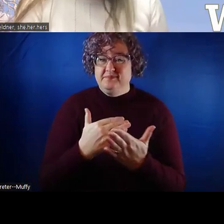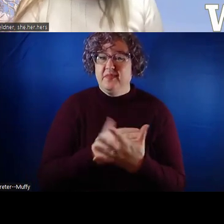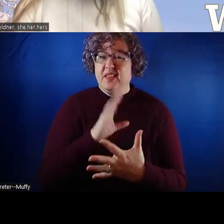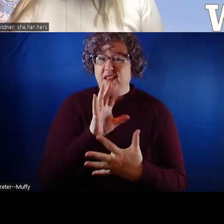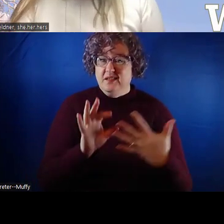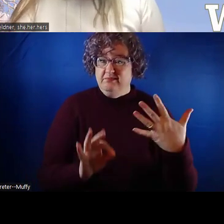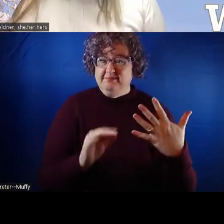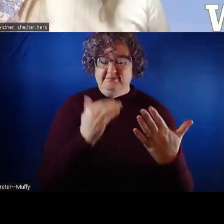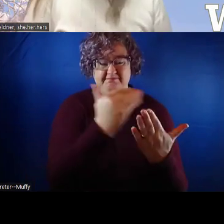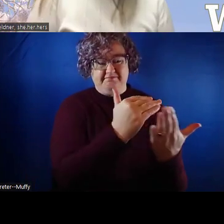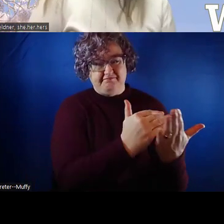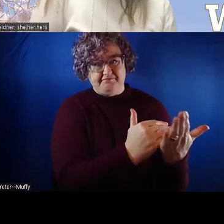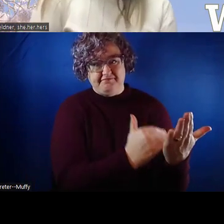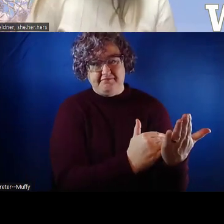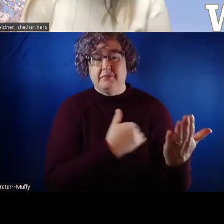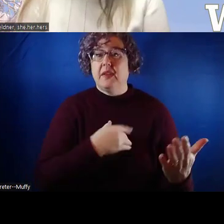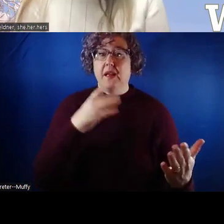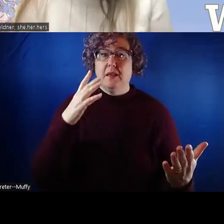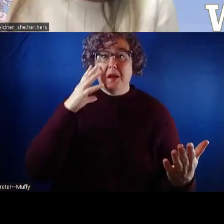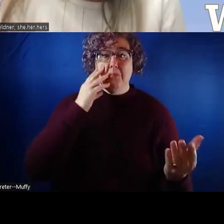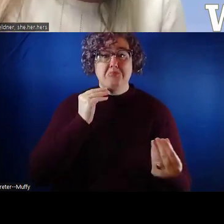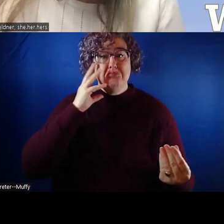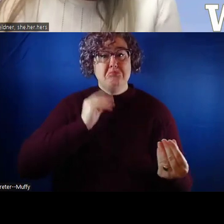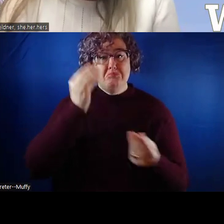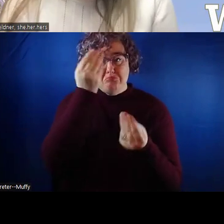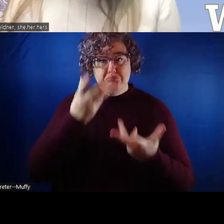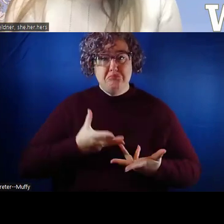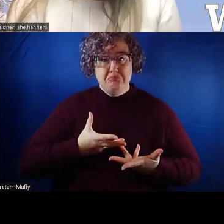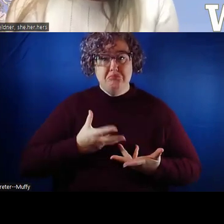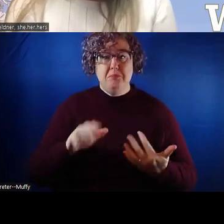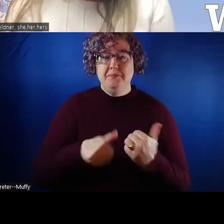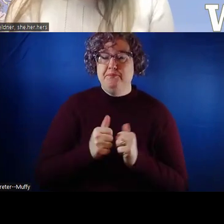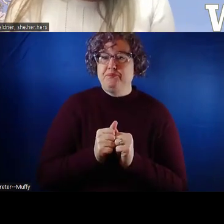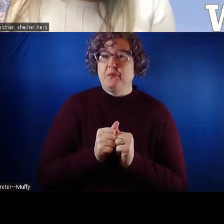and they told me some of their experiences with those places.